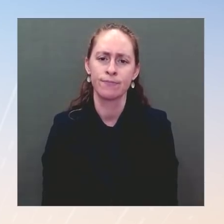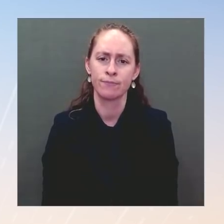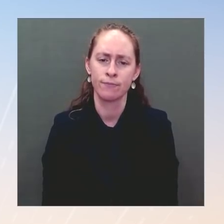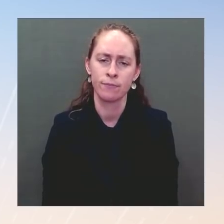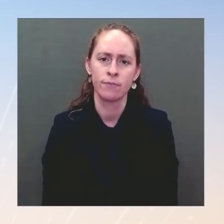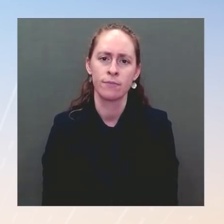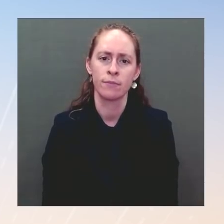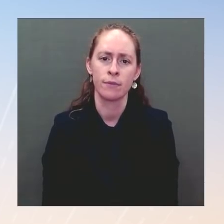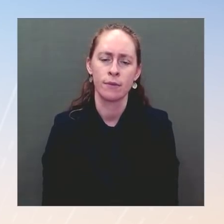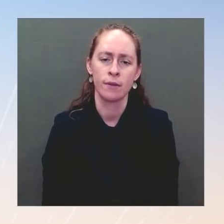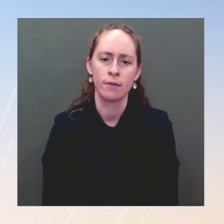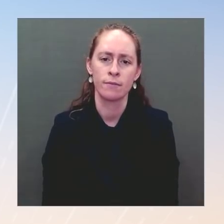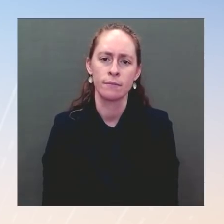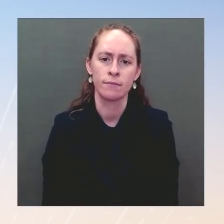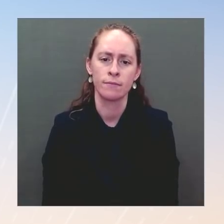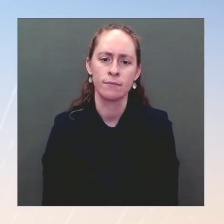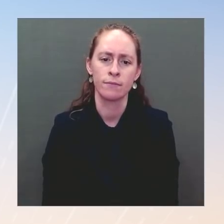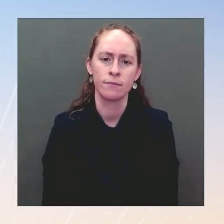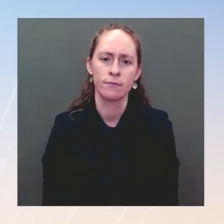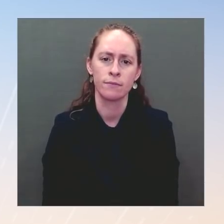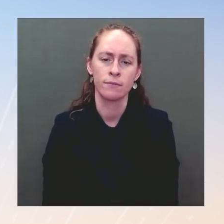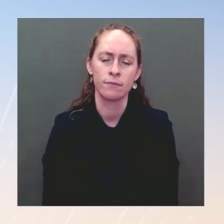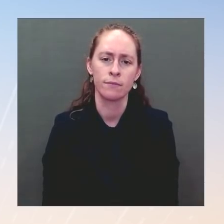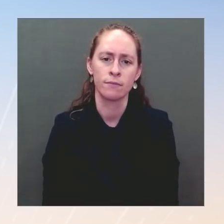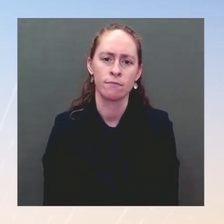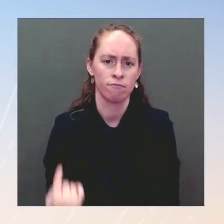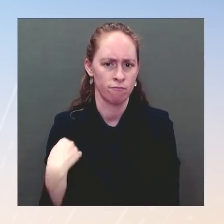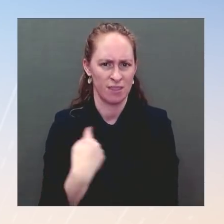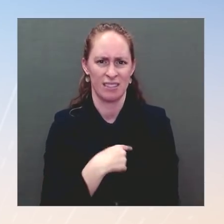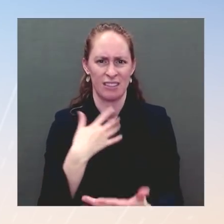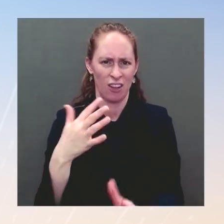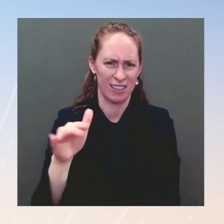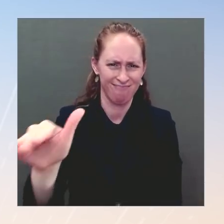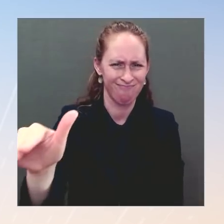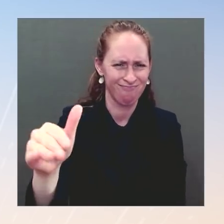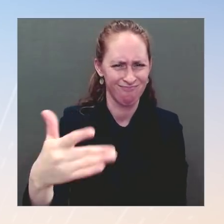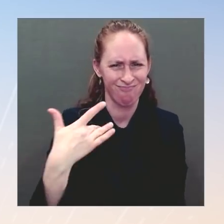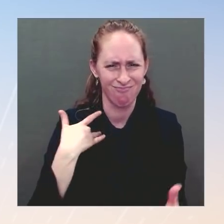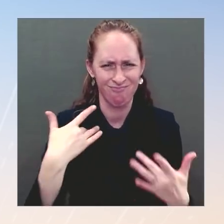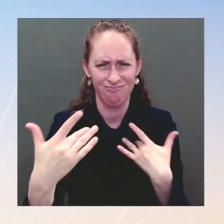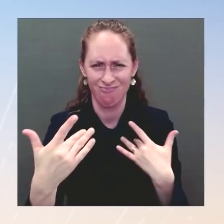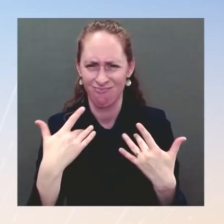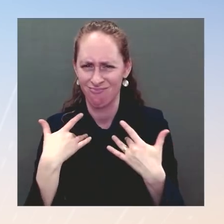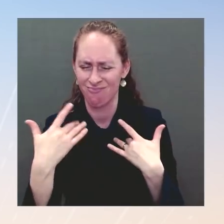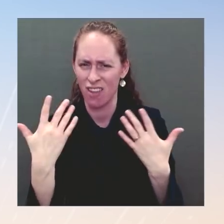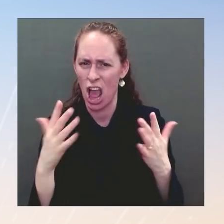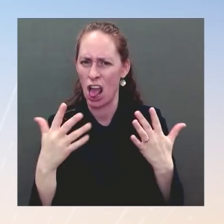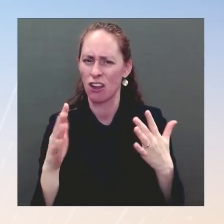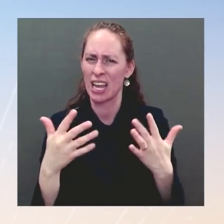So, I think he was speaking to facts we've seen on the ground. Go ahead. The Press: Hi, Jen. A couple of domestic questions for you.